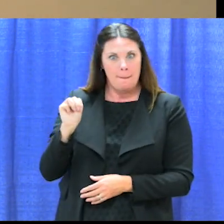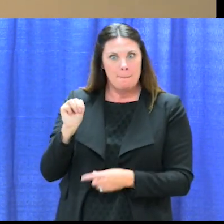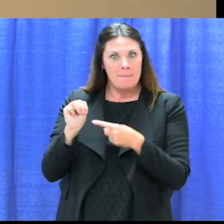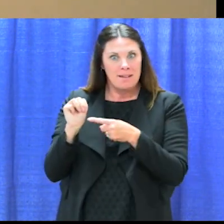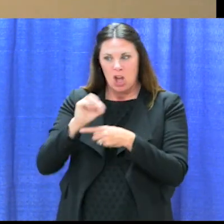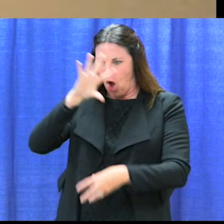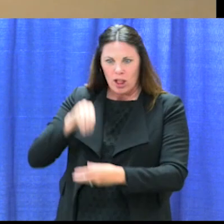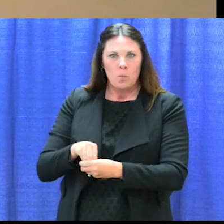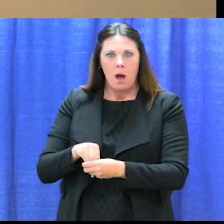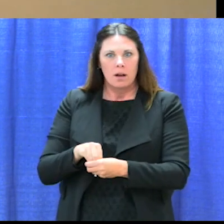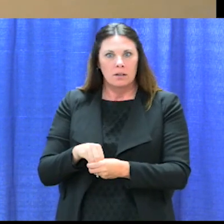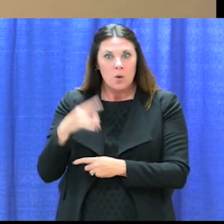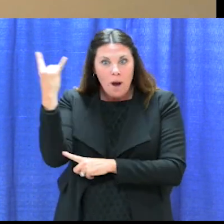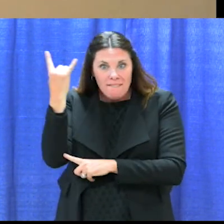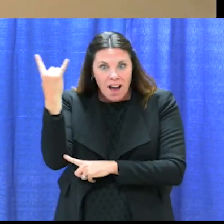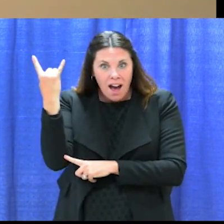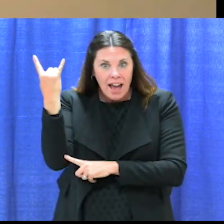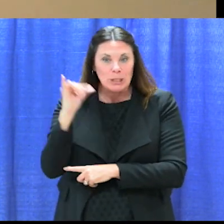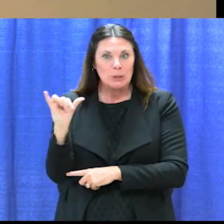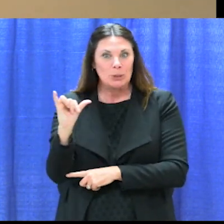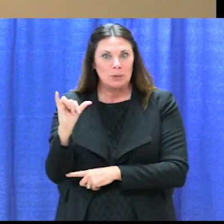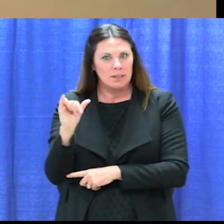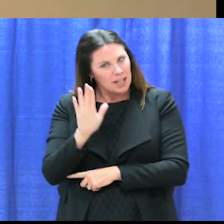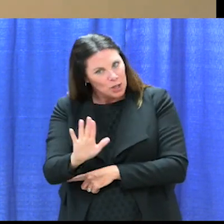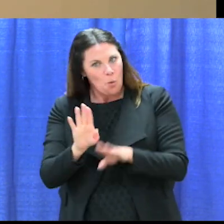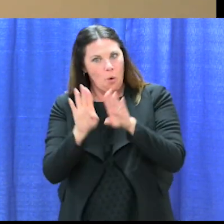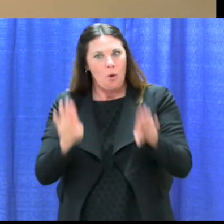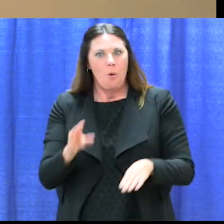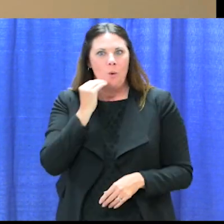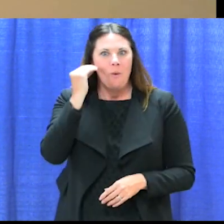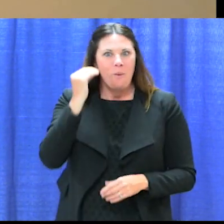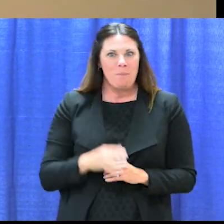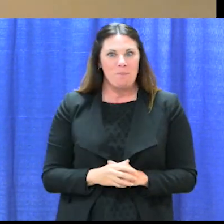including Wi-Fi into the home. So that's a bit about the application process.